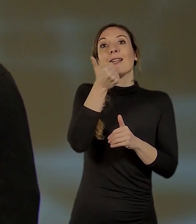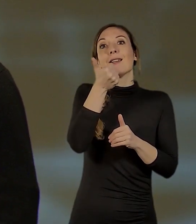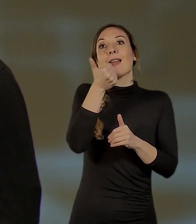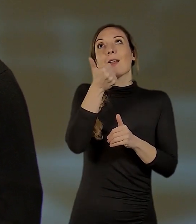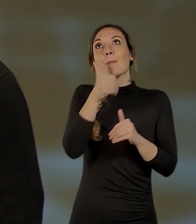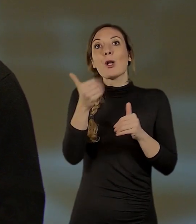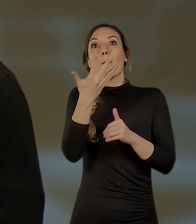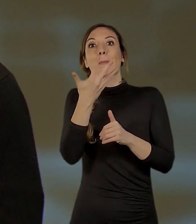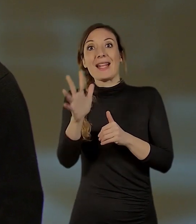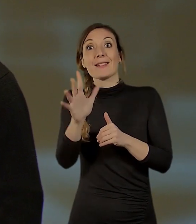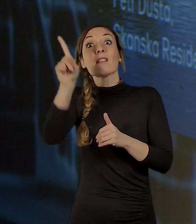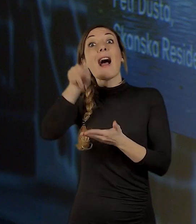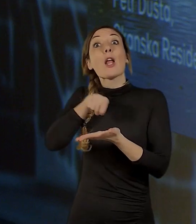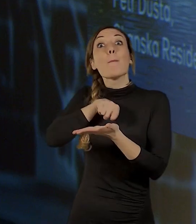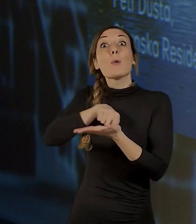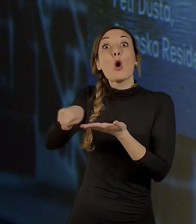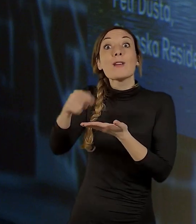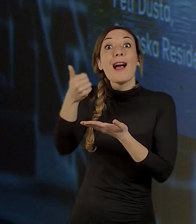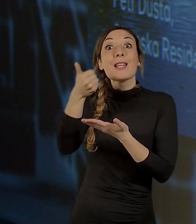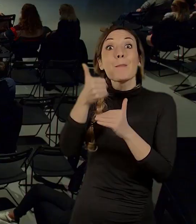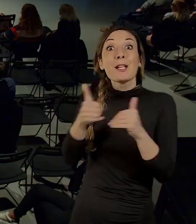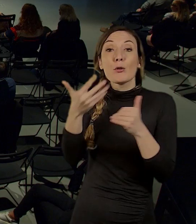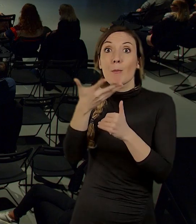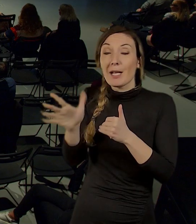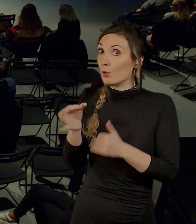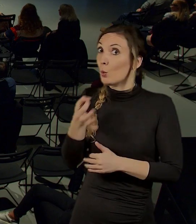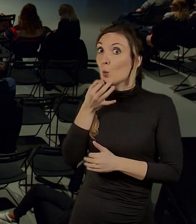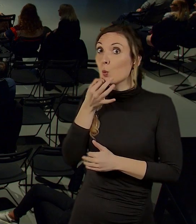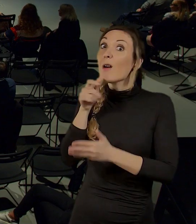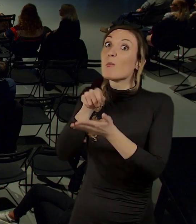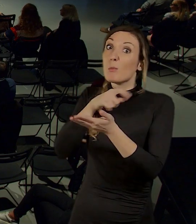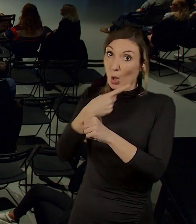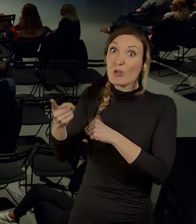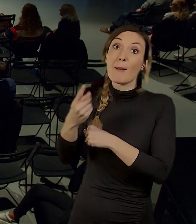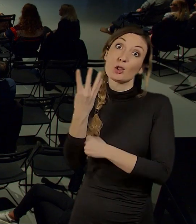The project, like every project, is divided into private parking spaces and public